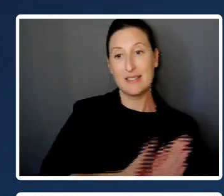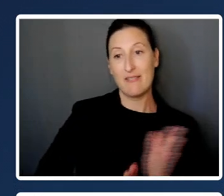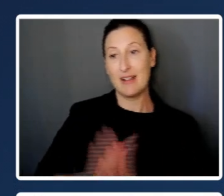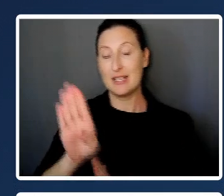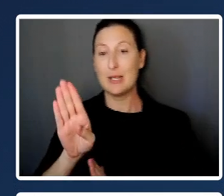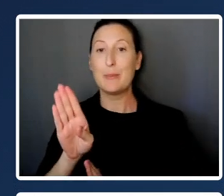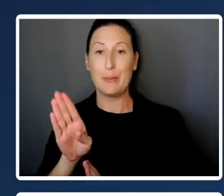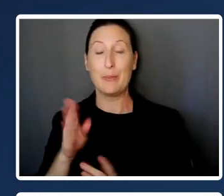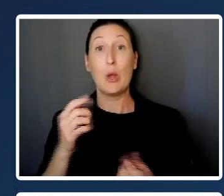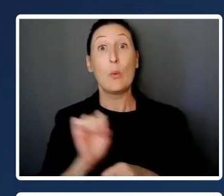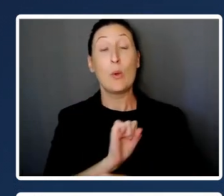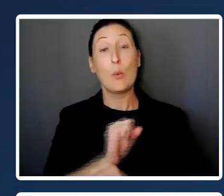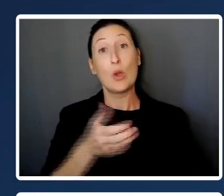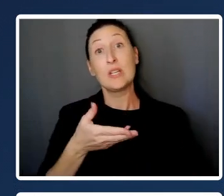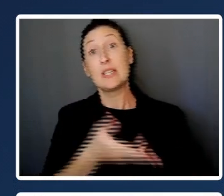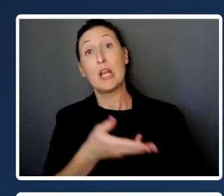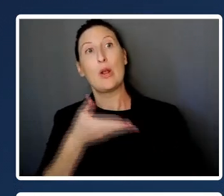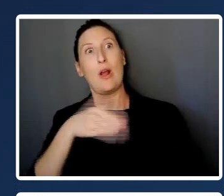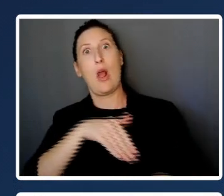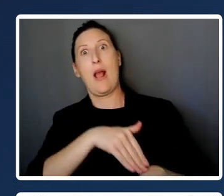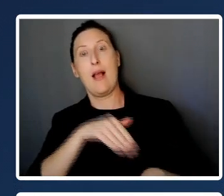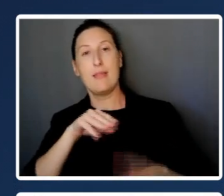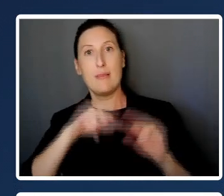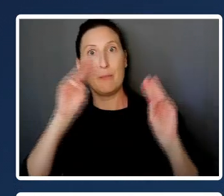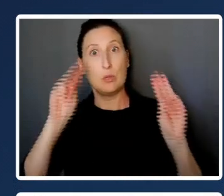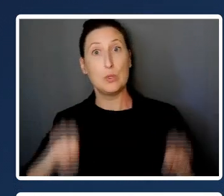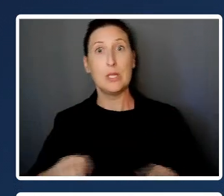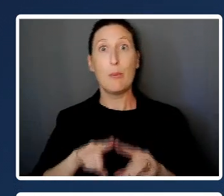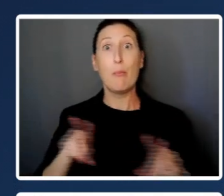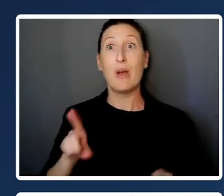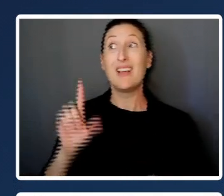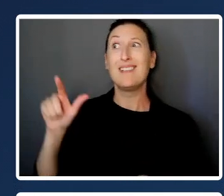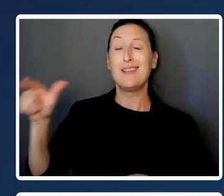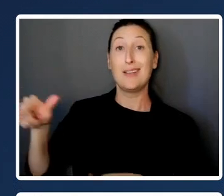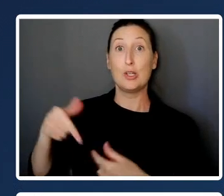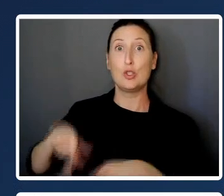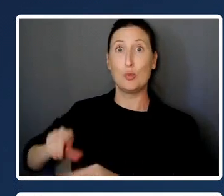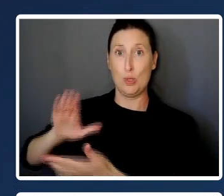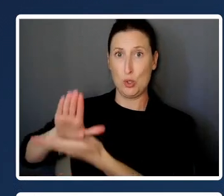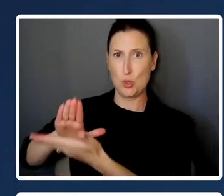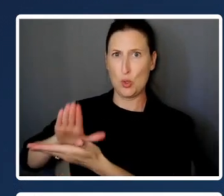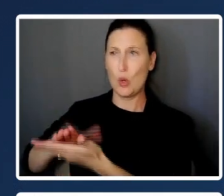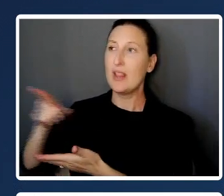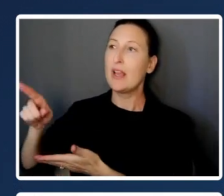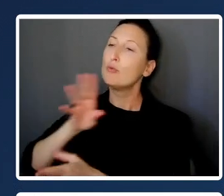but they also could add ideas to it at school. They could talk to their teacher, you know,